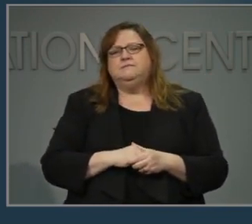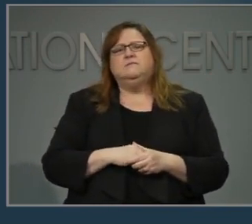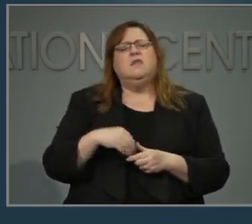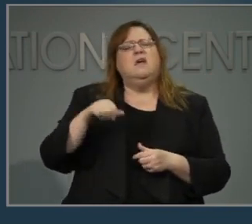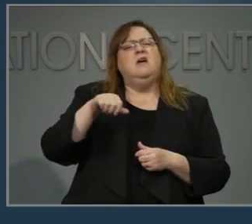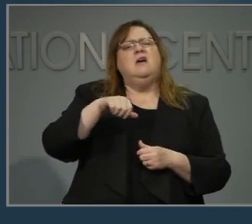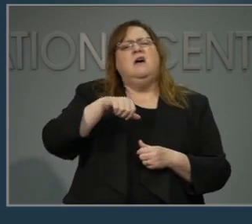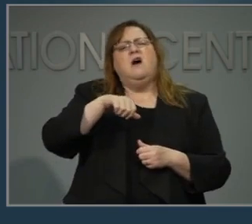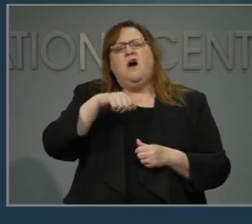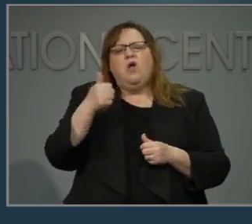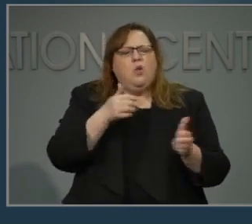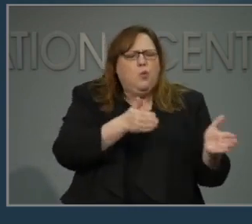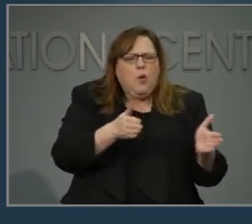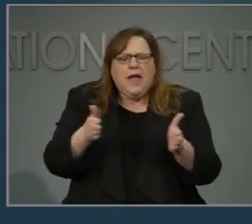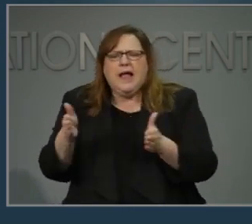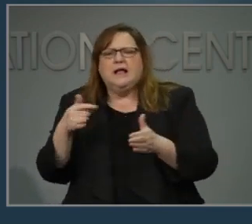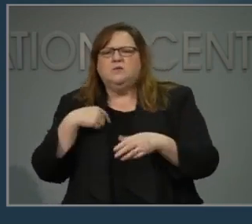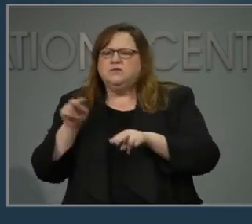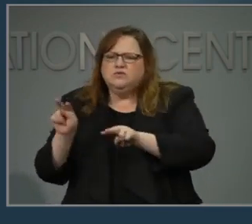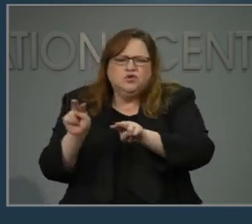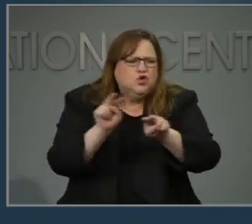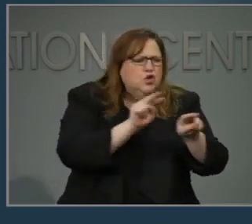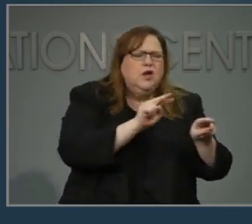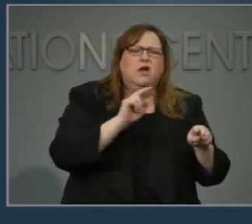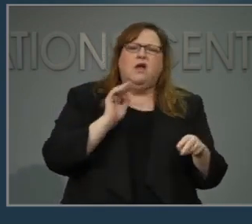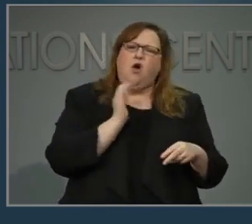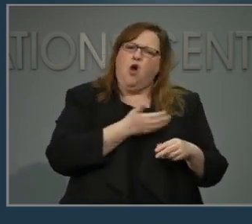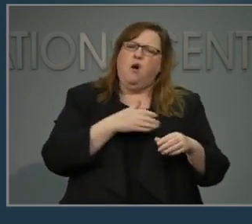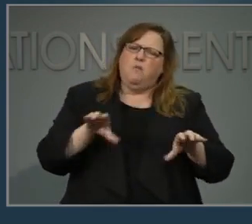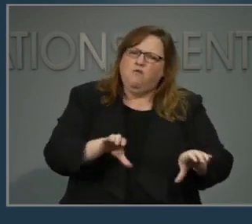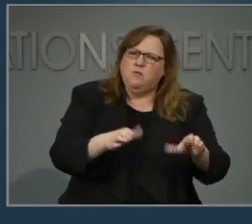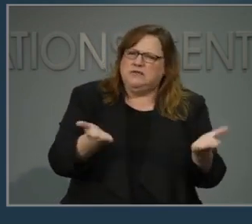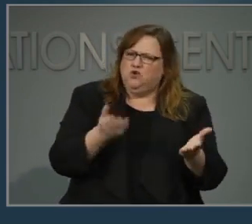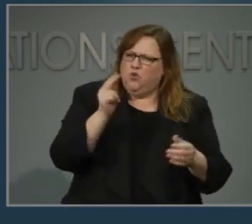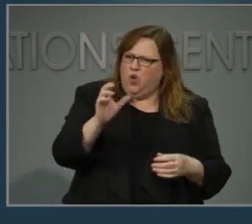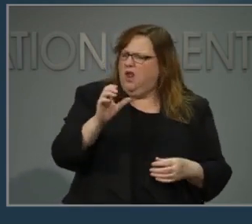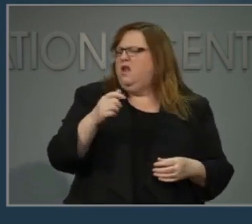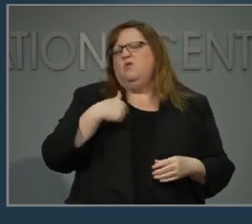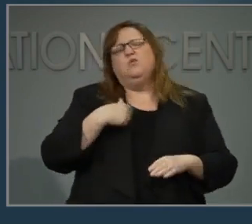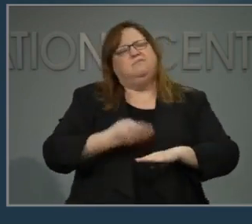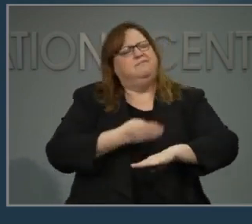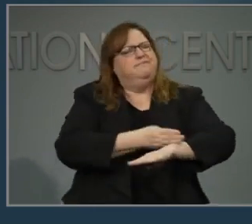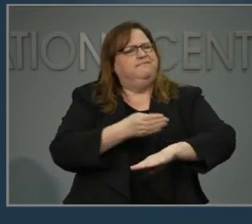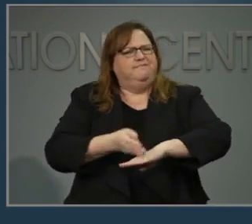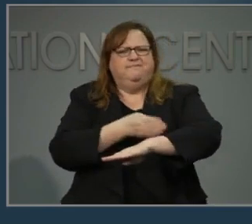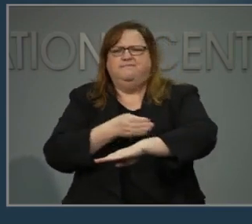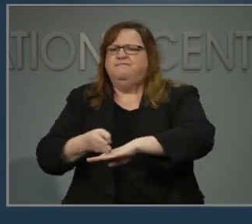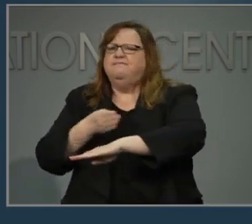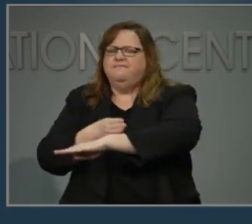ALSO GETS A GREEN CHECK. IN TERMS OF OTHER CAPABILITIES, WE CONTINUE TO SEE GREAT IMPROVEMENT.